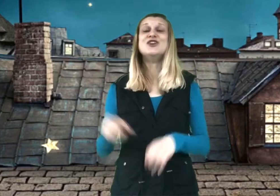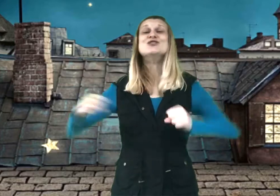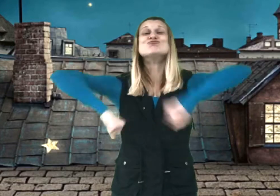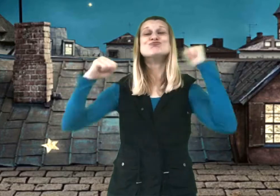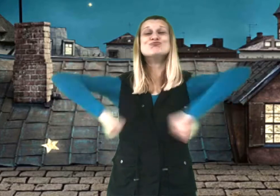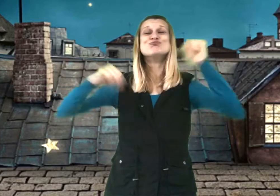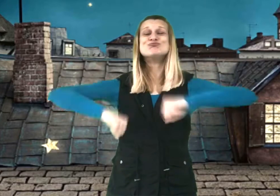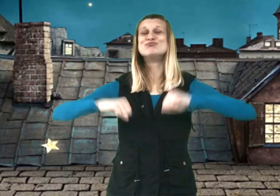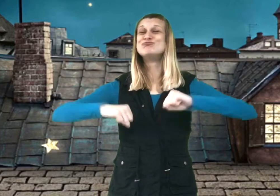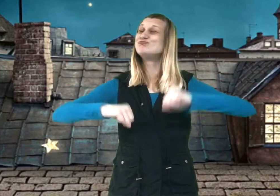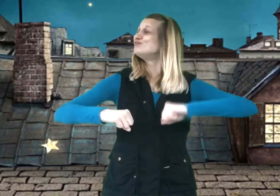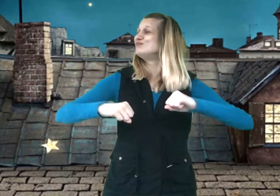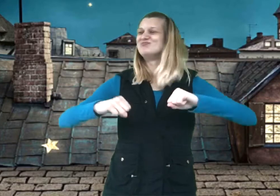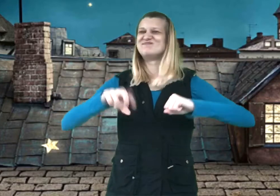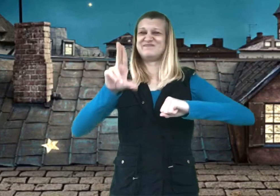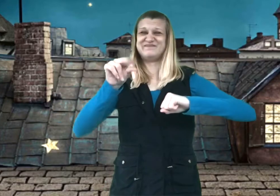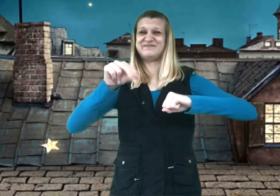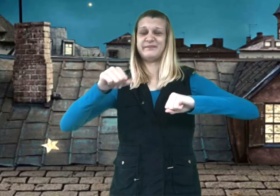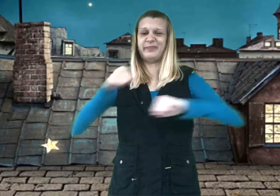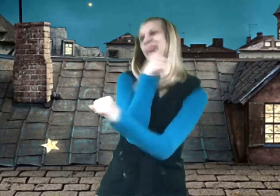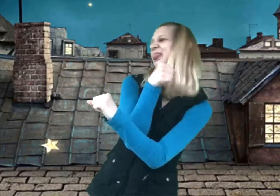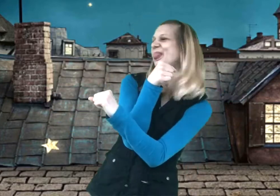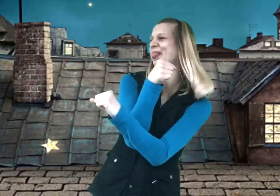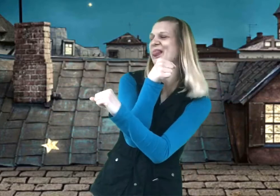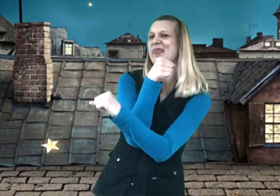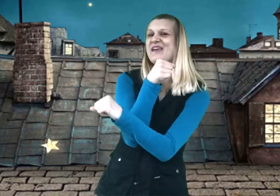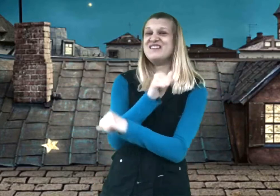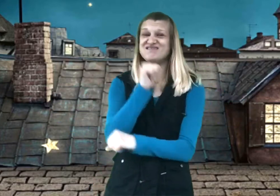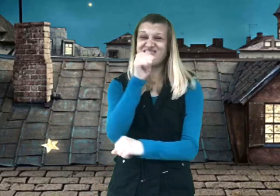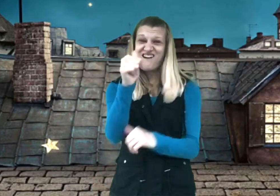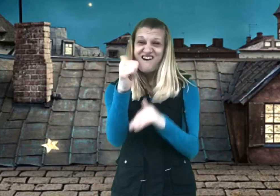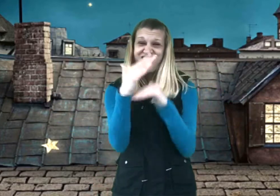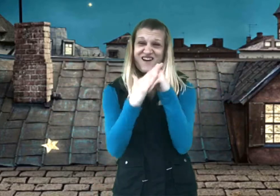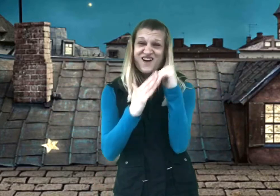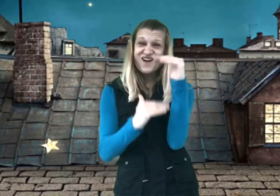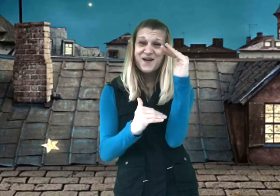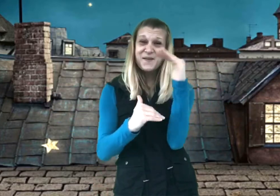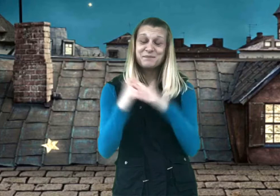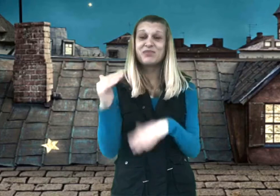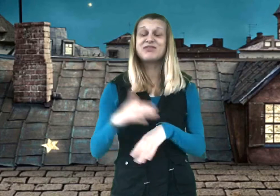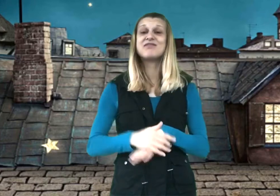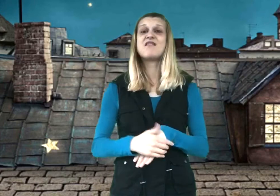The house wasn’t nearly large enough for so many people, and life was extremely uncomfortable for them all.